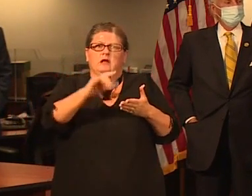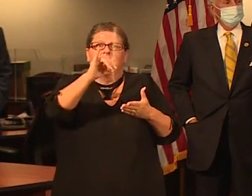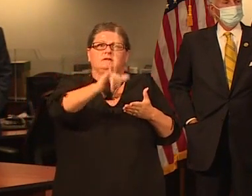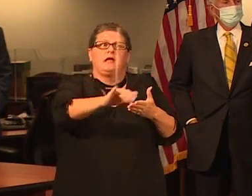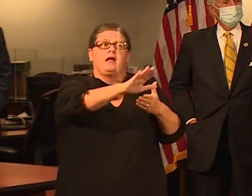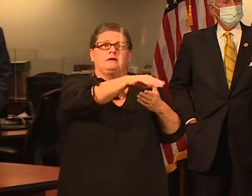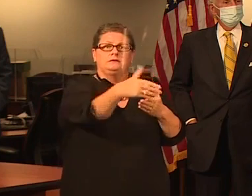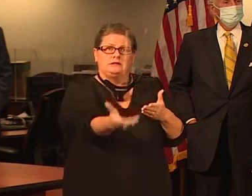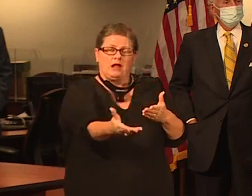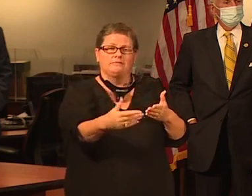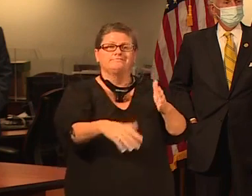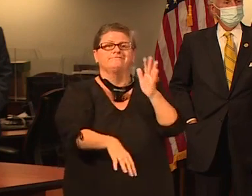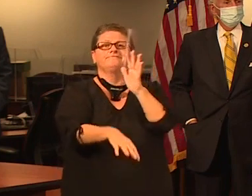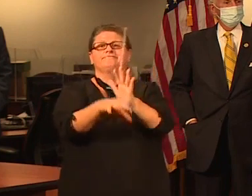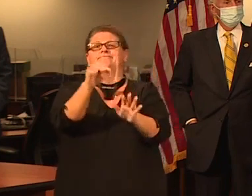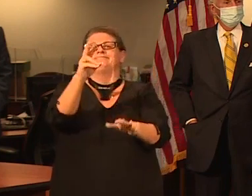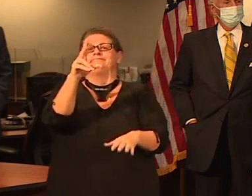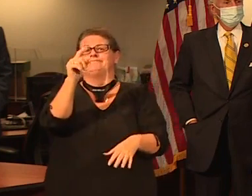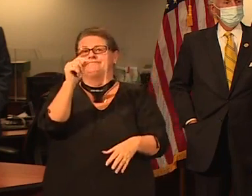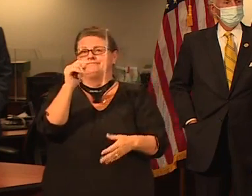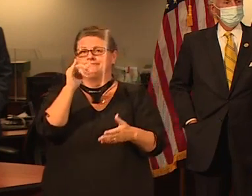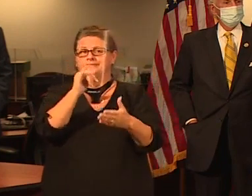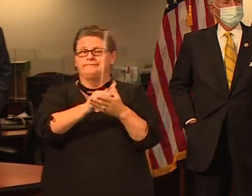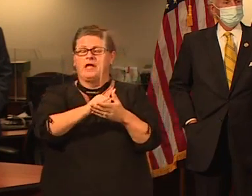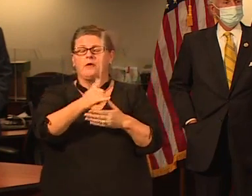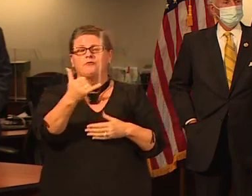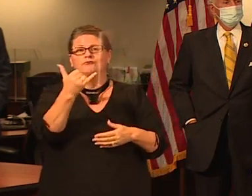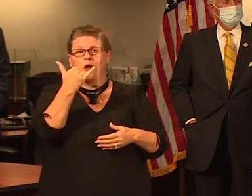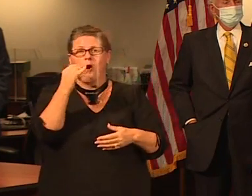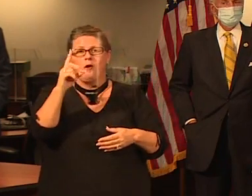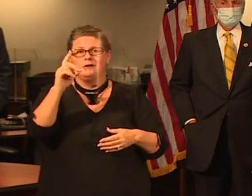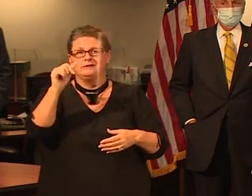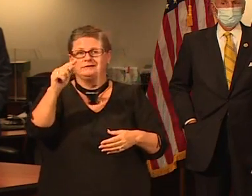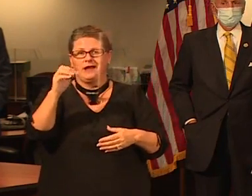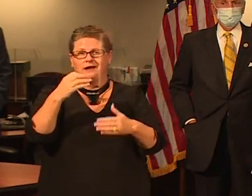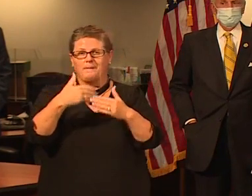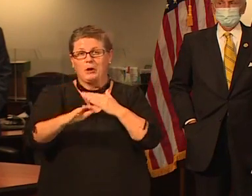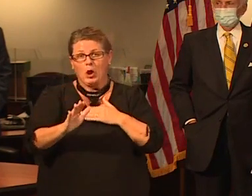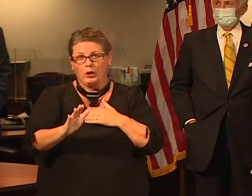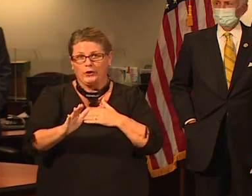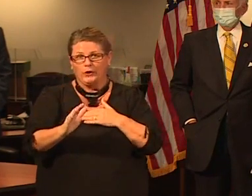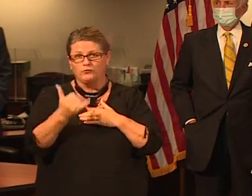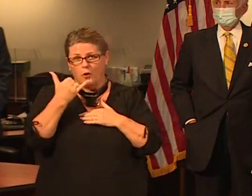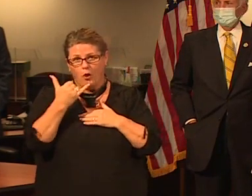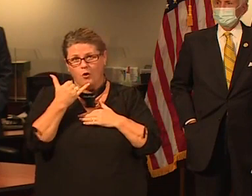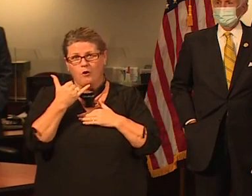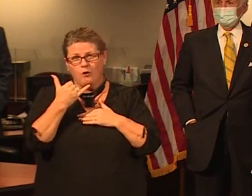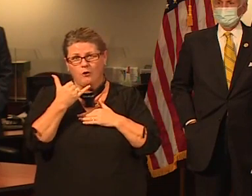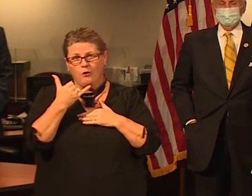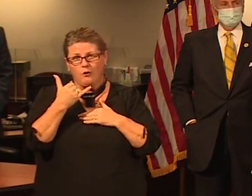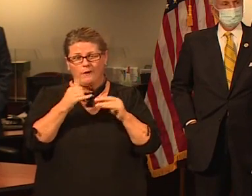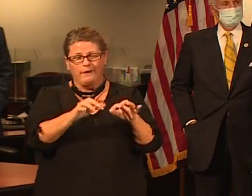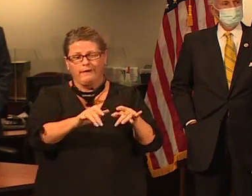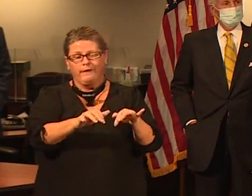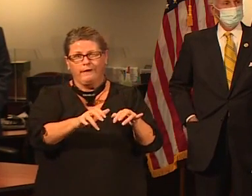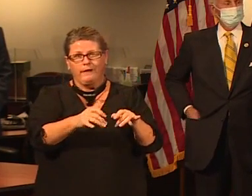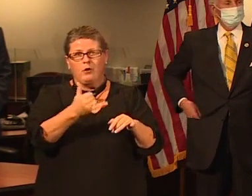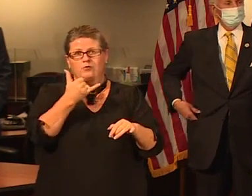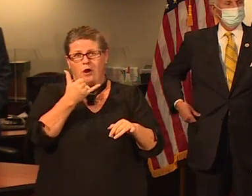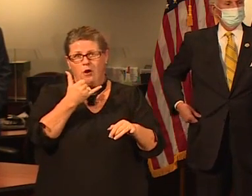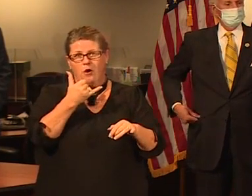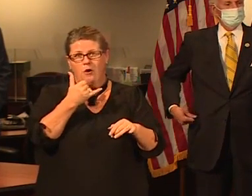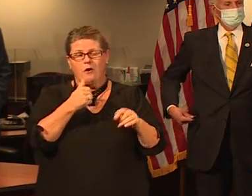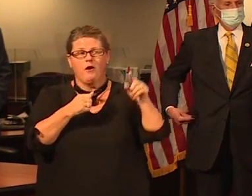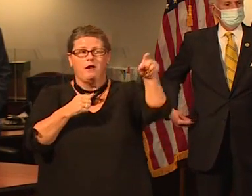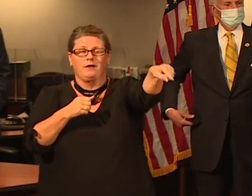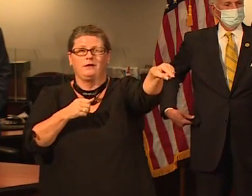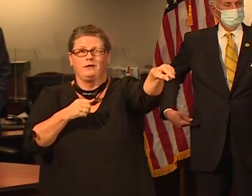WE ARE ALREADY IN THE PROCESS OF DOING THIS INVESTIGATION INTO THE DEATH AND THROUGH THAT INVESTIGATION, DETERMINED THAT THE DATE OF BIRTH WAS